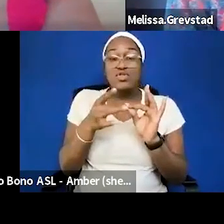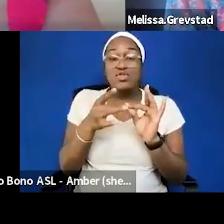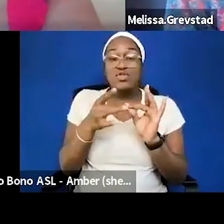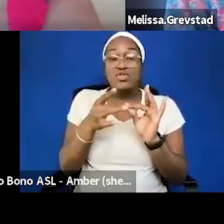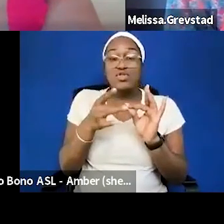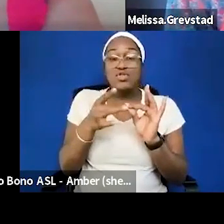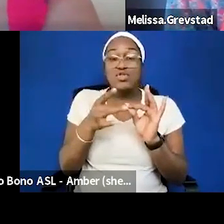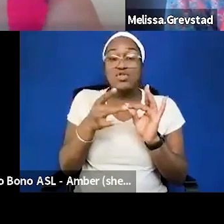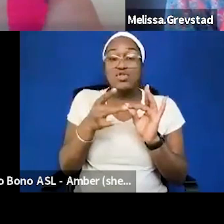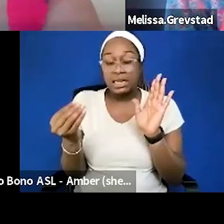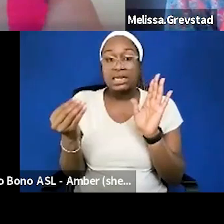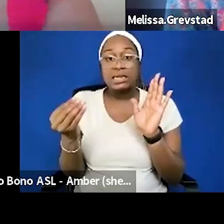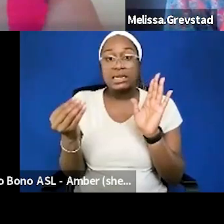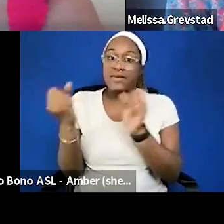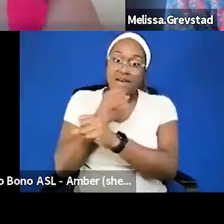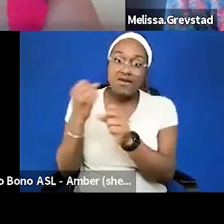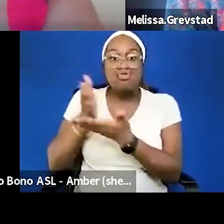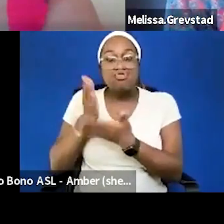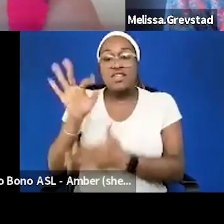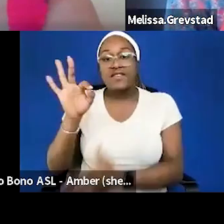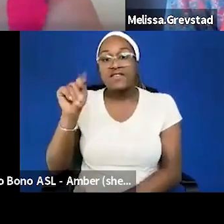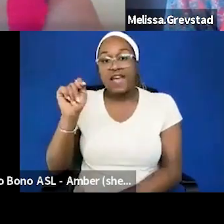and fighting for the rights of fat people should be led by fat organizations.